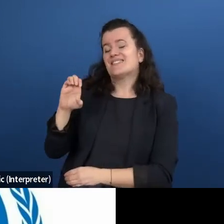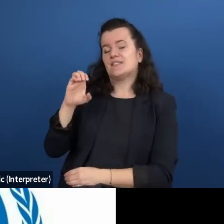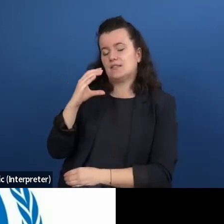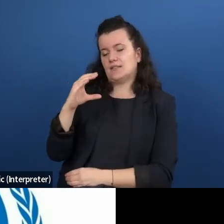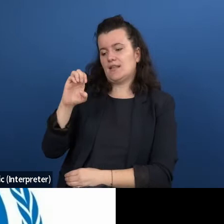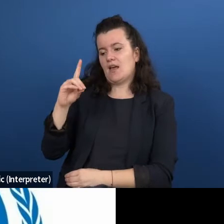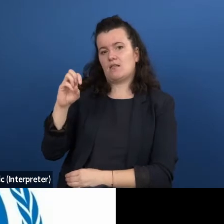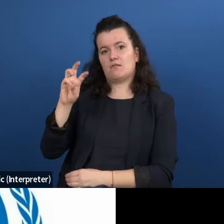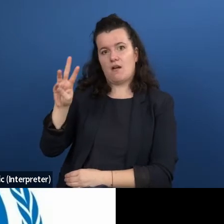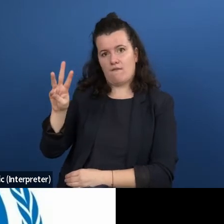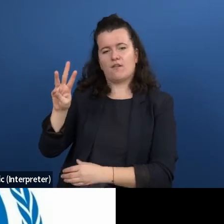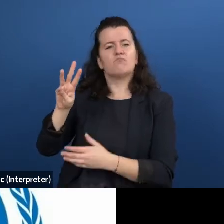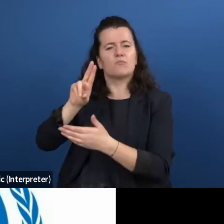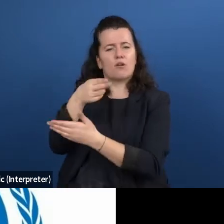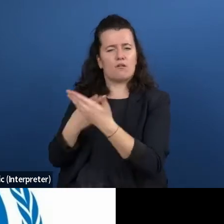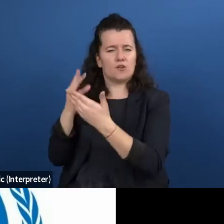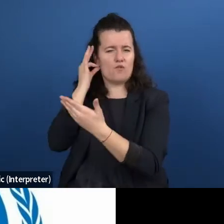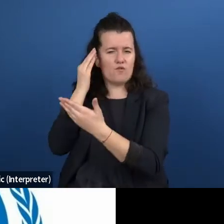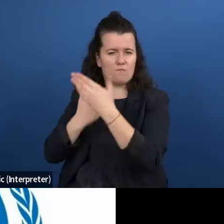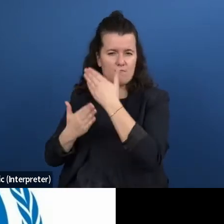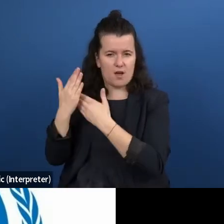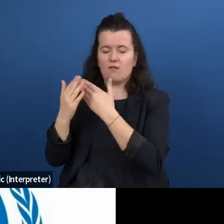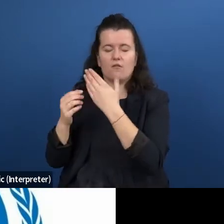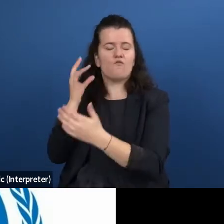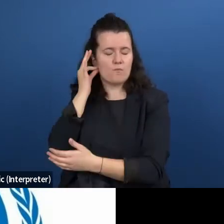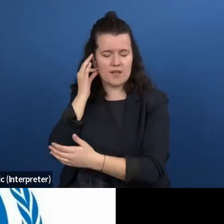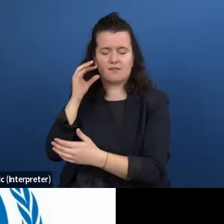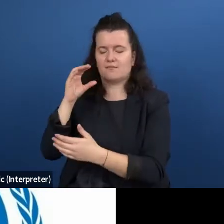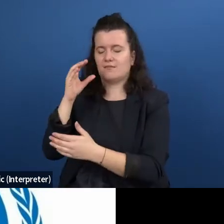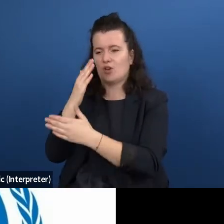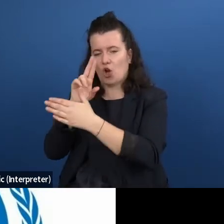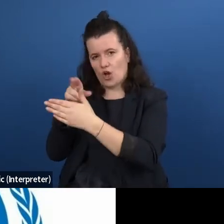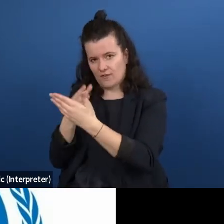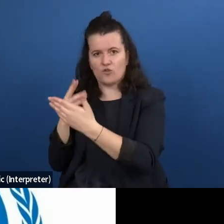it's stressed the gender inequality and the feminization of poverty